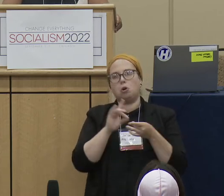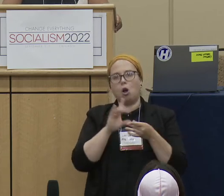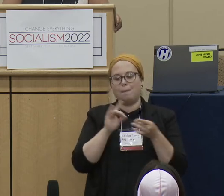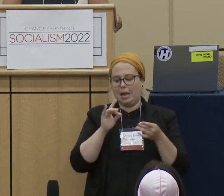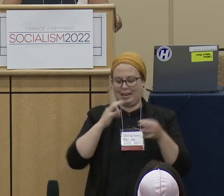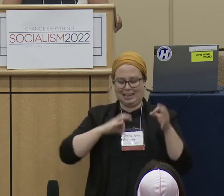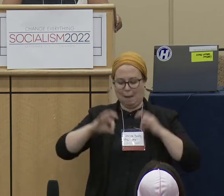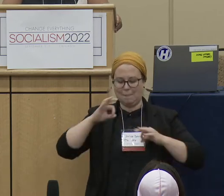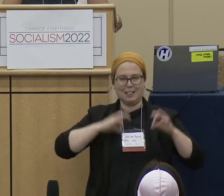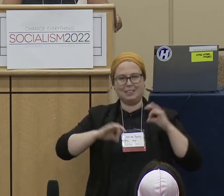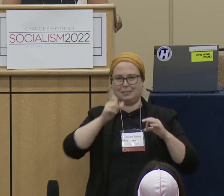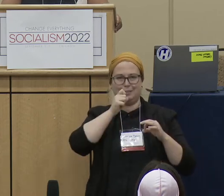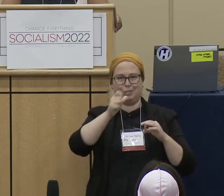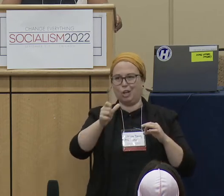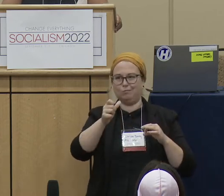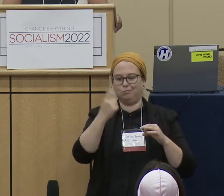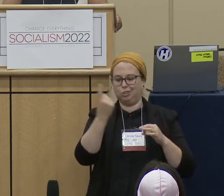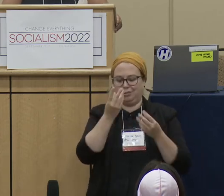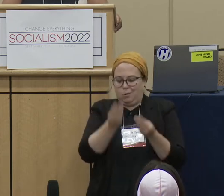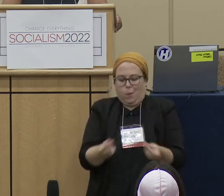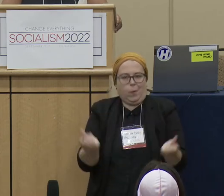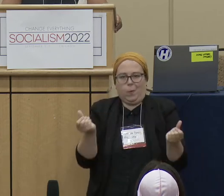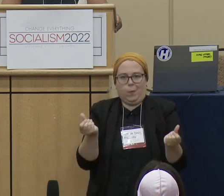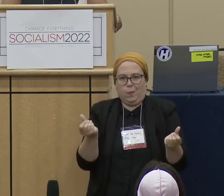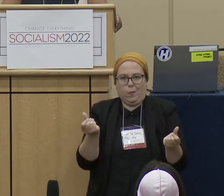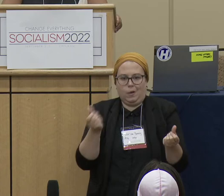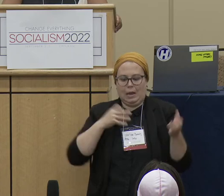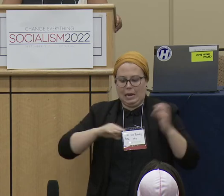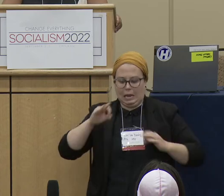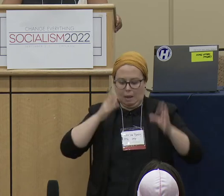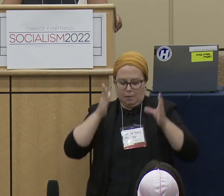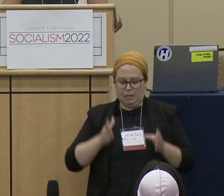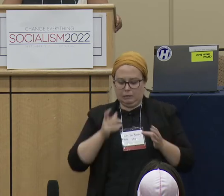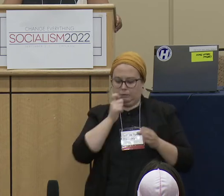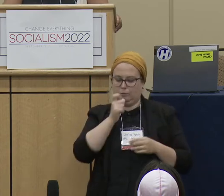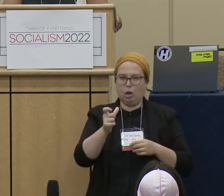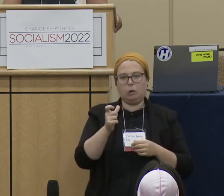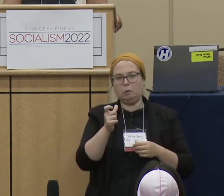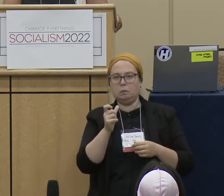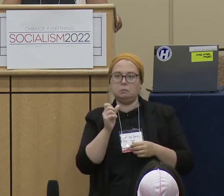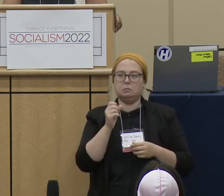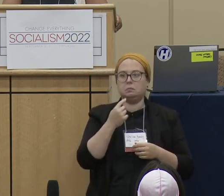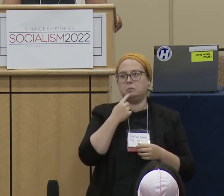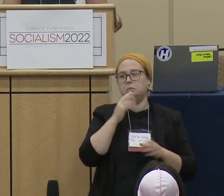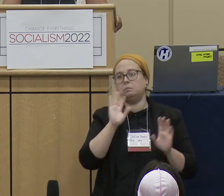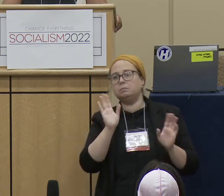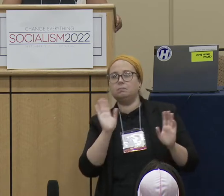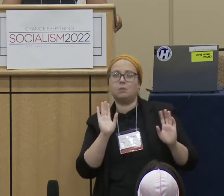Now, what I'll say to that is this . Capitalism is not just going to go away . Capitalists are not going to take a victory